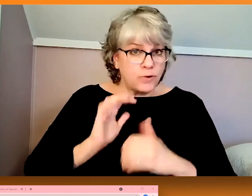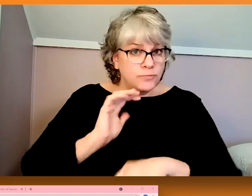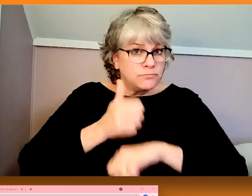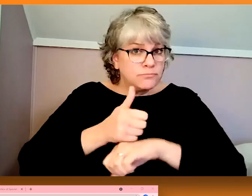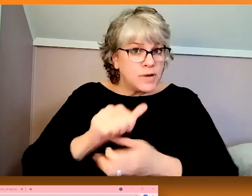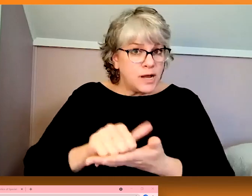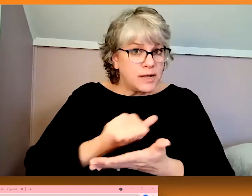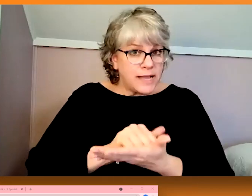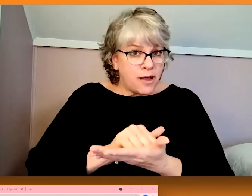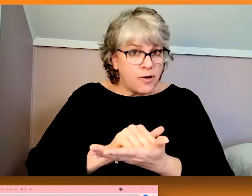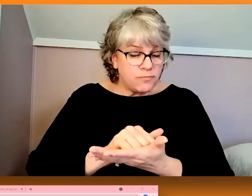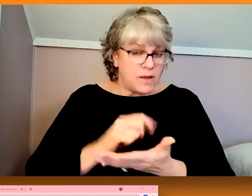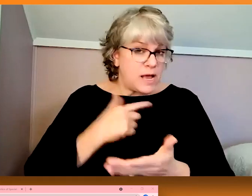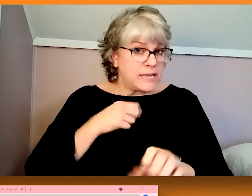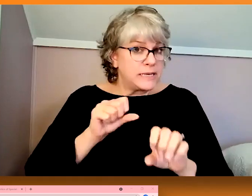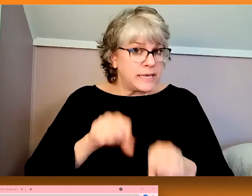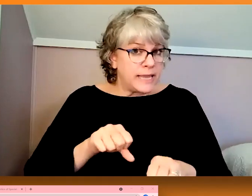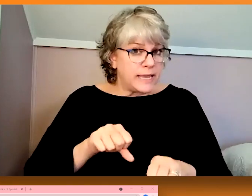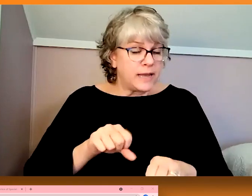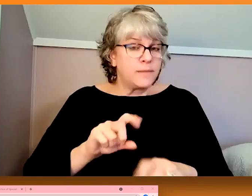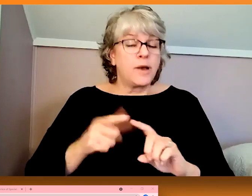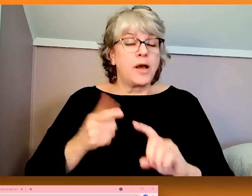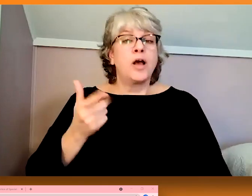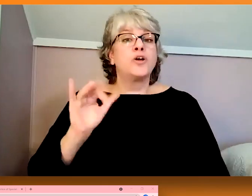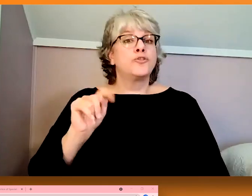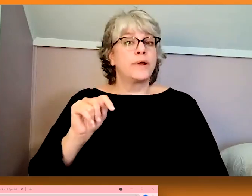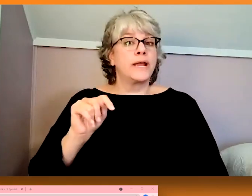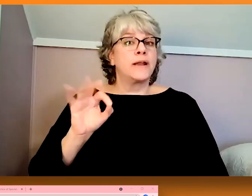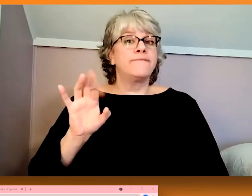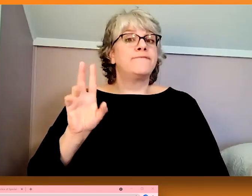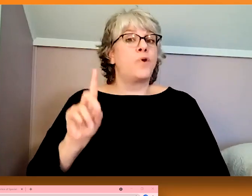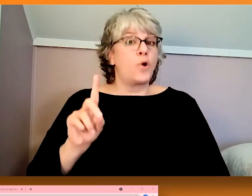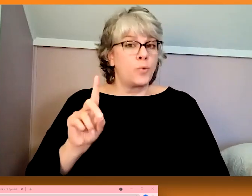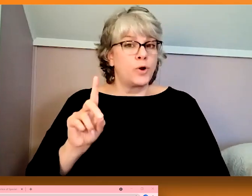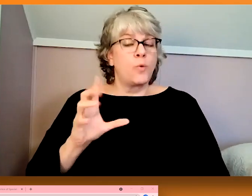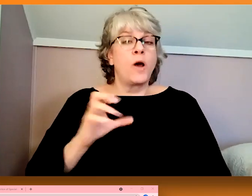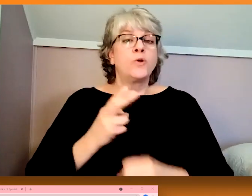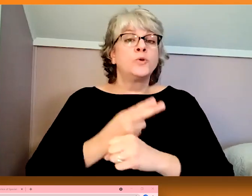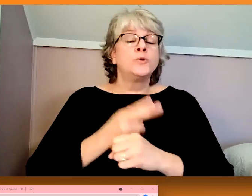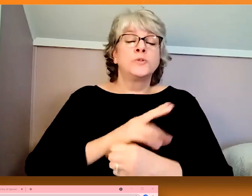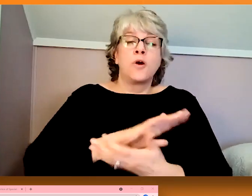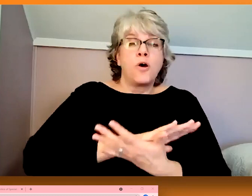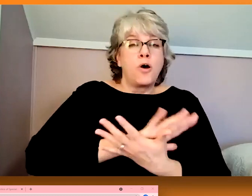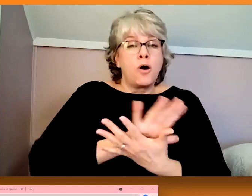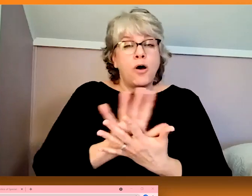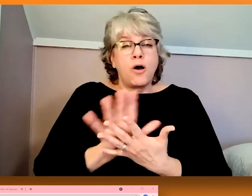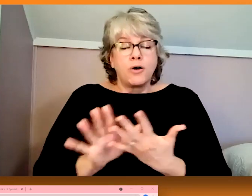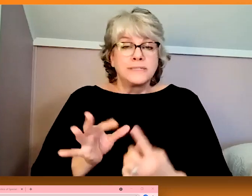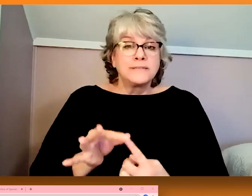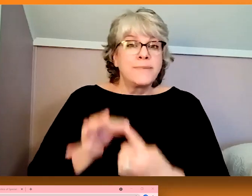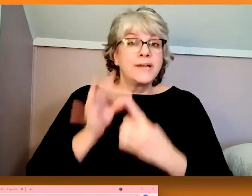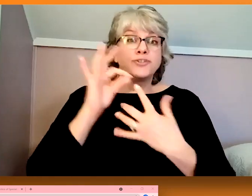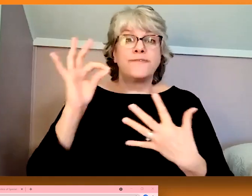I can do that, but for GrantForward in order to use all the special features, you will need an account,